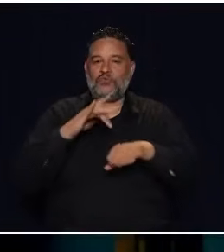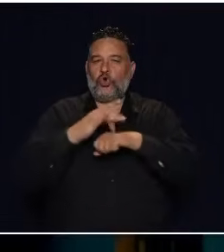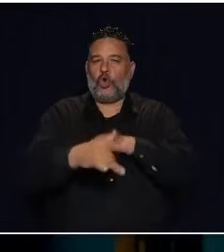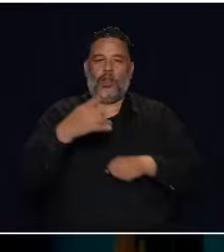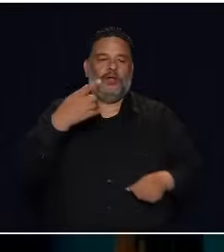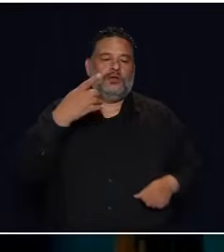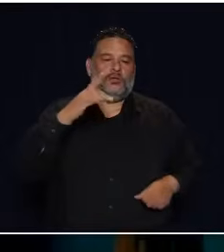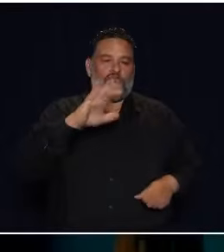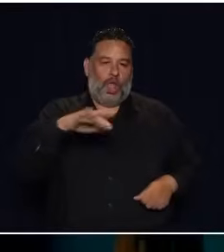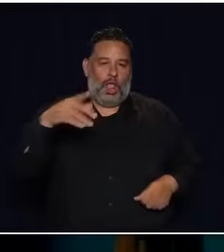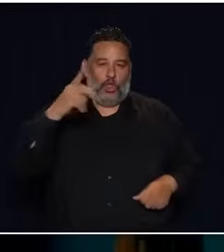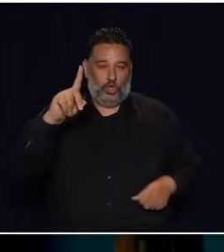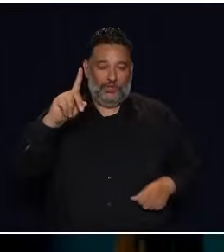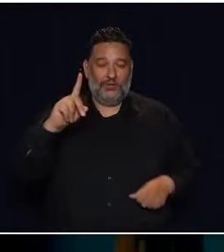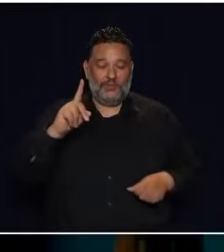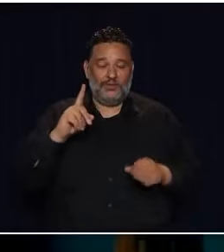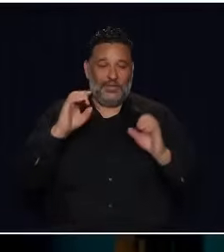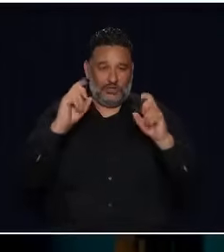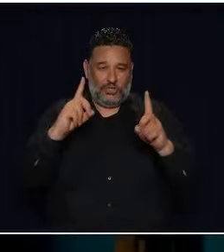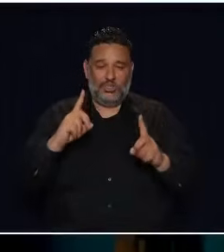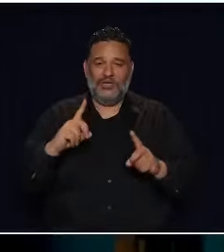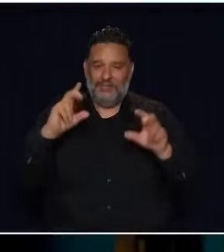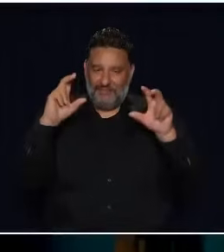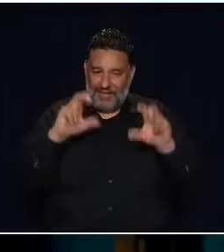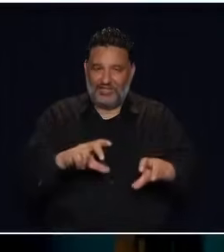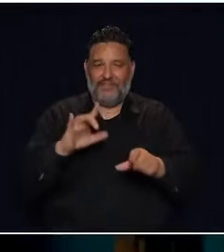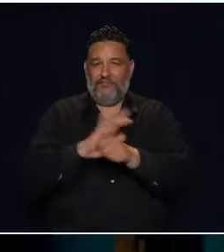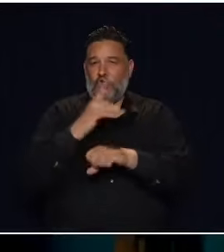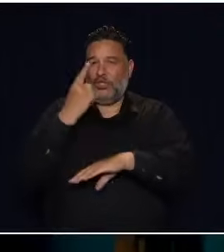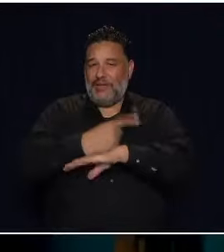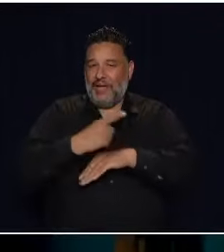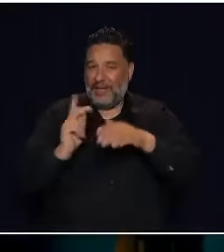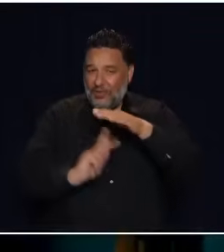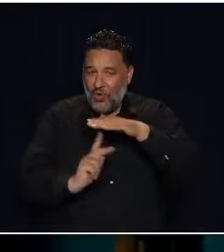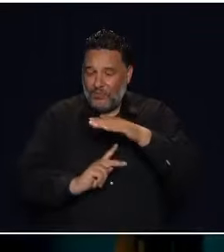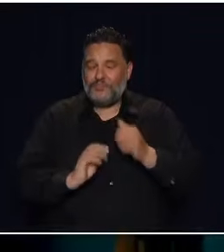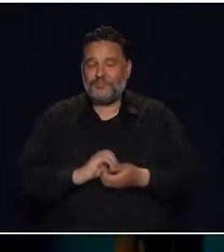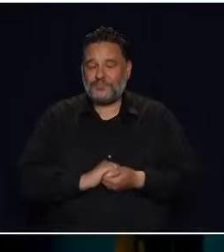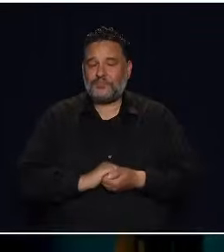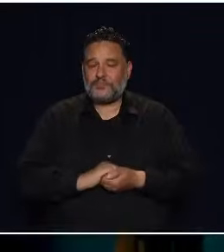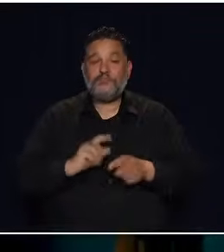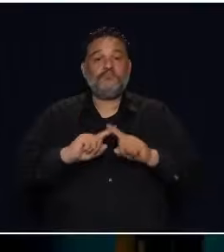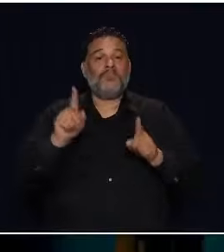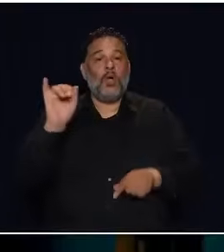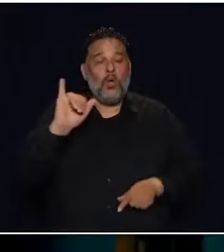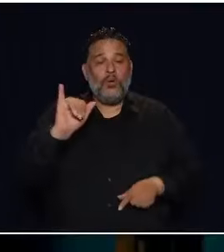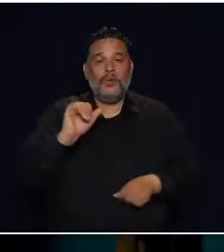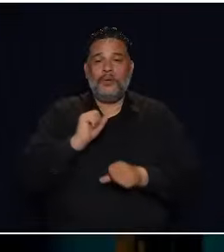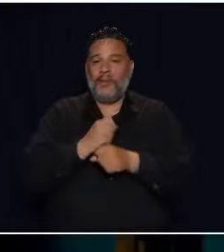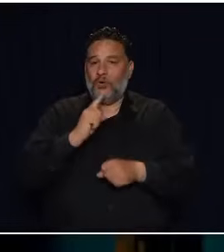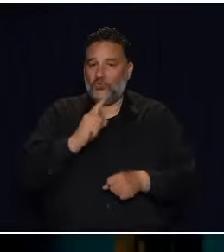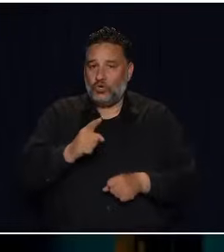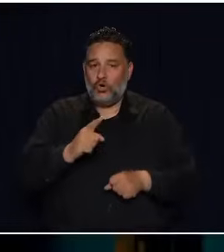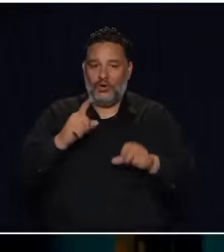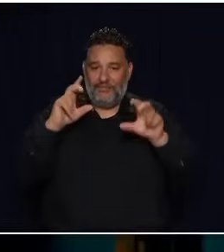IT IS VERY IMPORTANT TO ME WE INVEST IN EARLY CHILDHOOD EDUCATION. WE INVEST IN FULL DAY